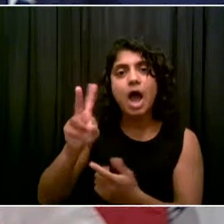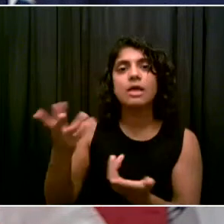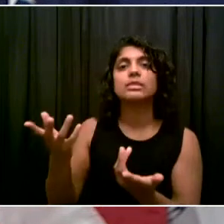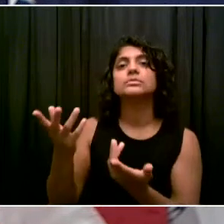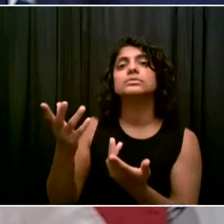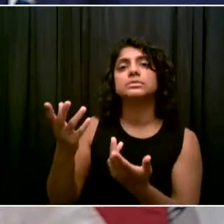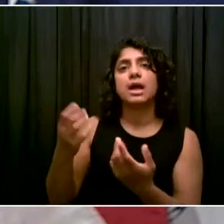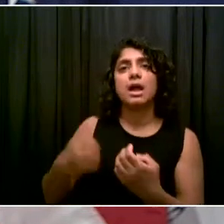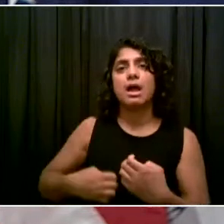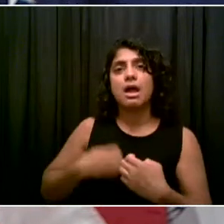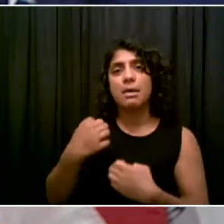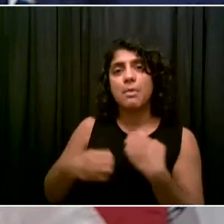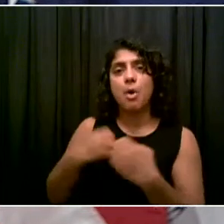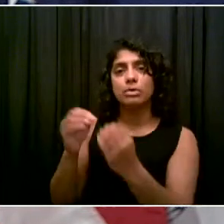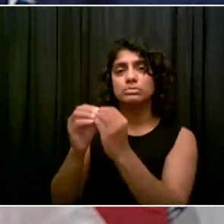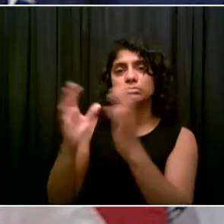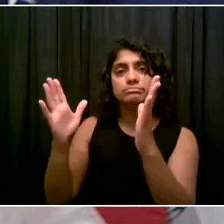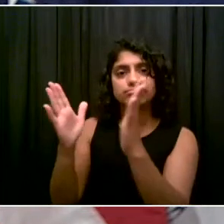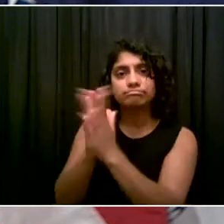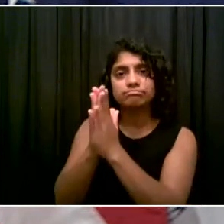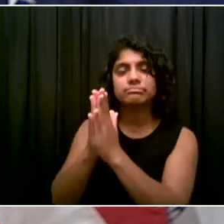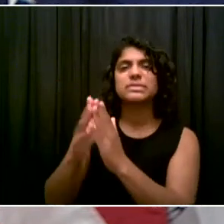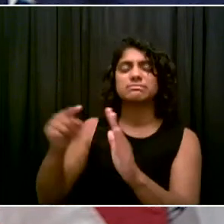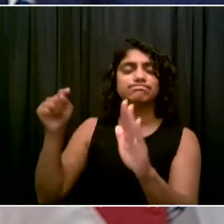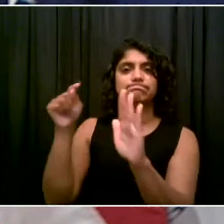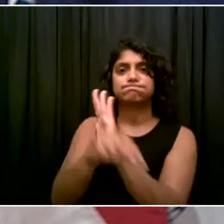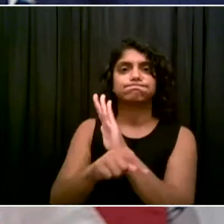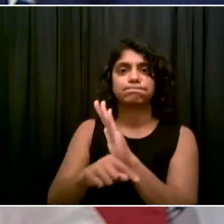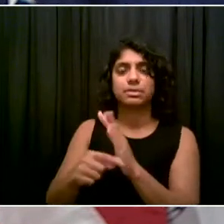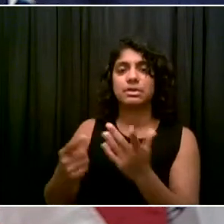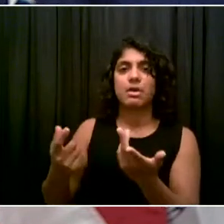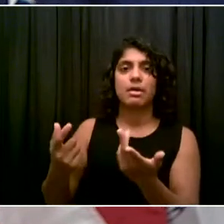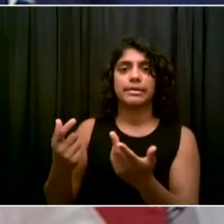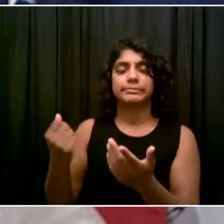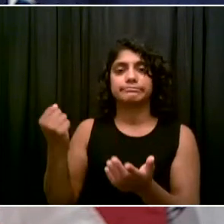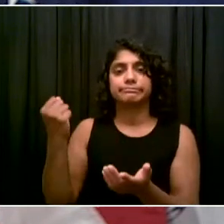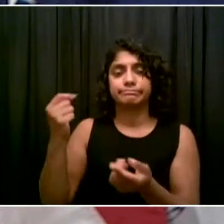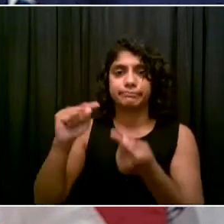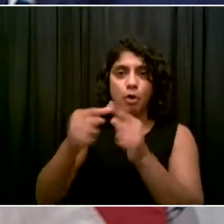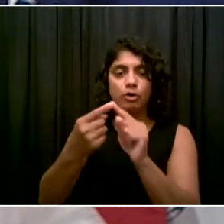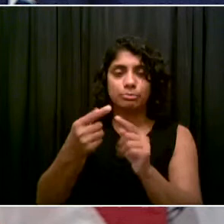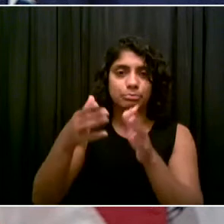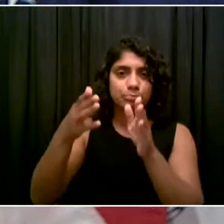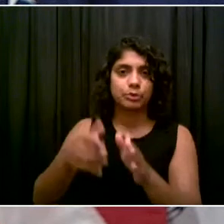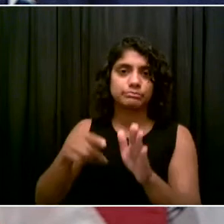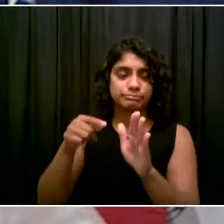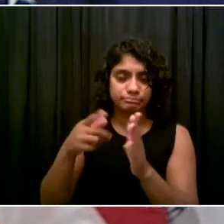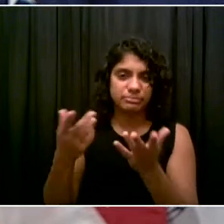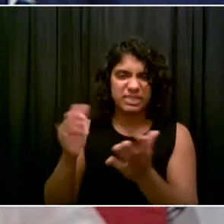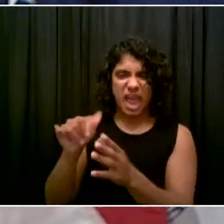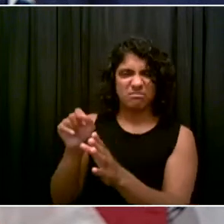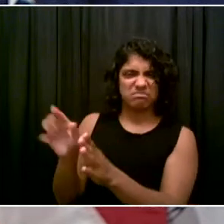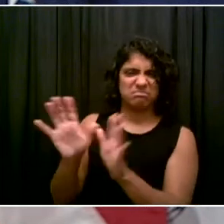DISPUTES THAT SOMETIMES AND HORRIBLY. AS A FACTOR IN HOMICIDE BUT NOT